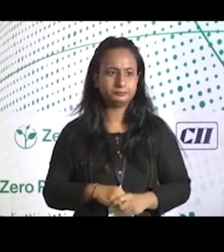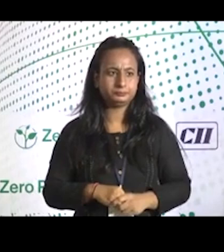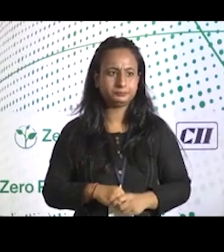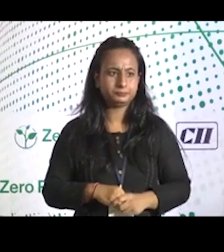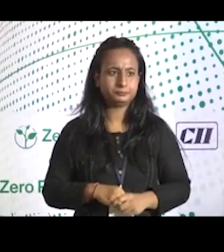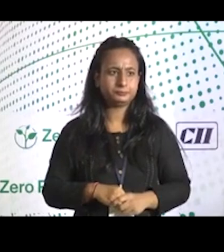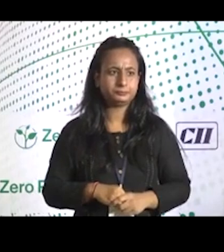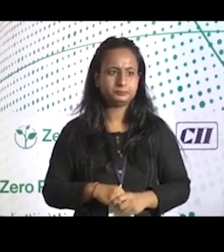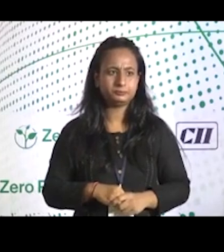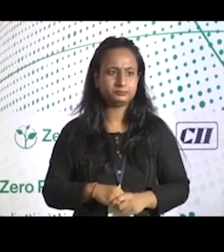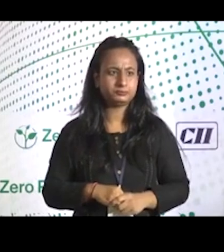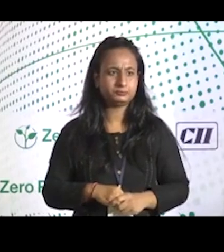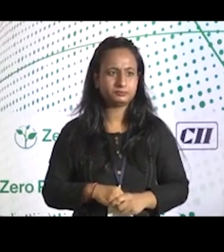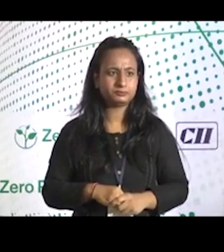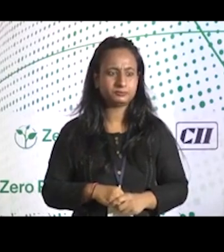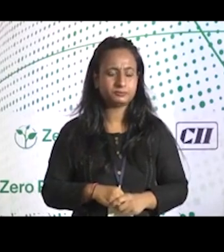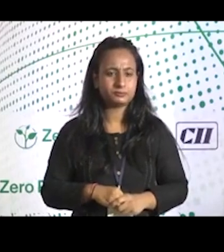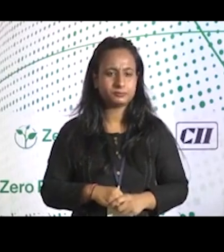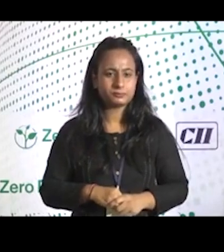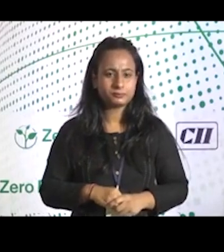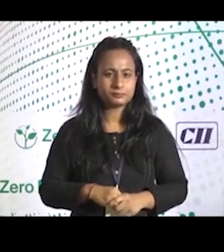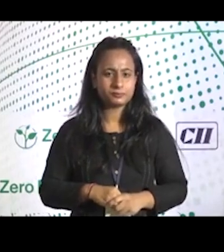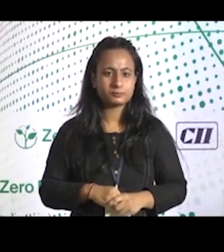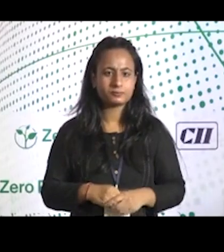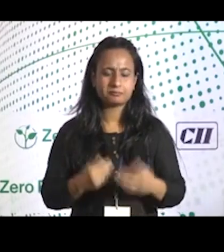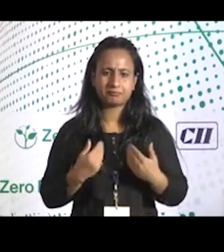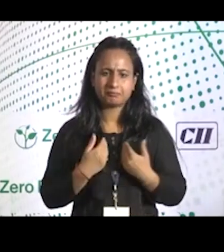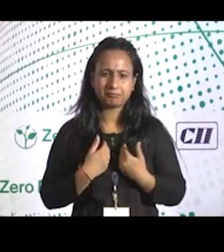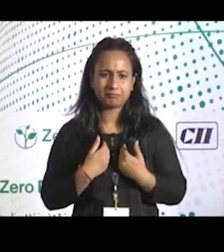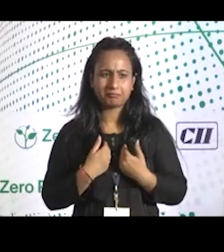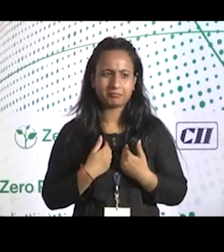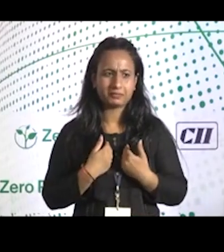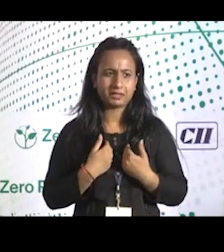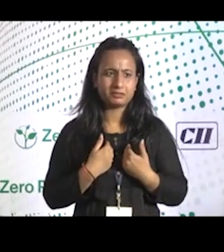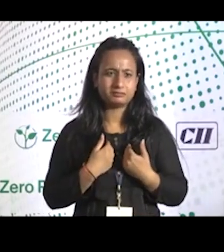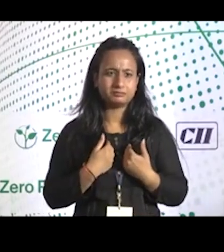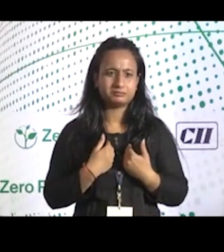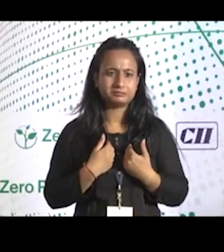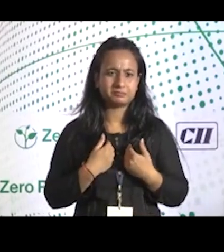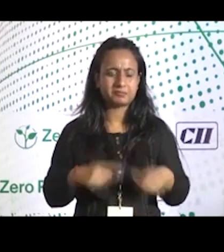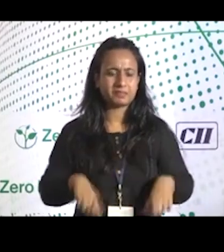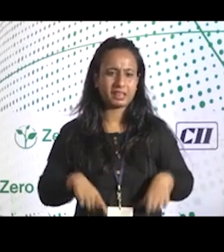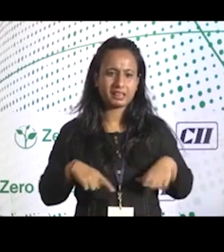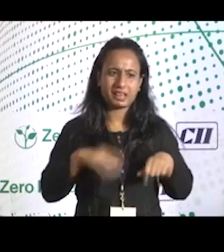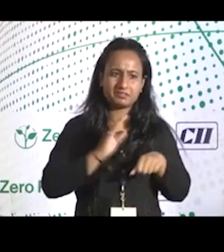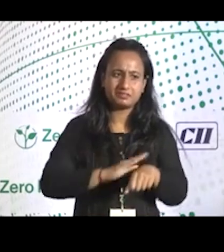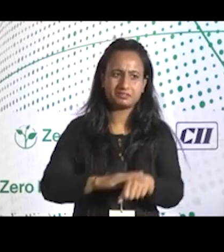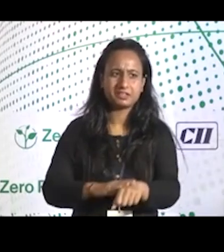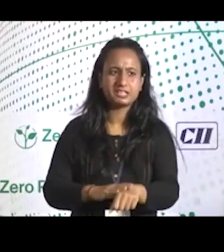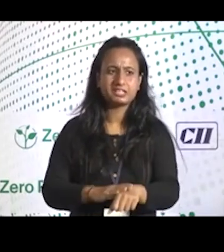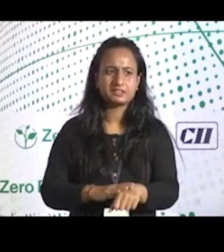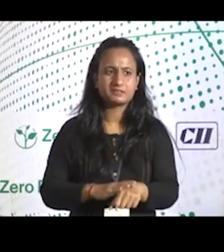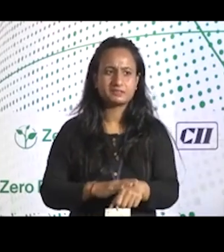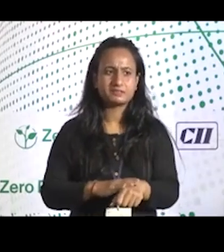But but I would like to talk about our own experience. I don't experiences if you define the market correctly